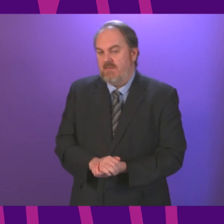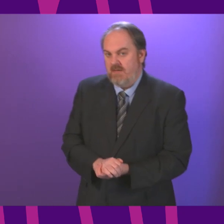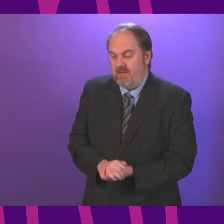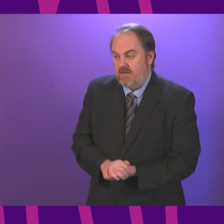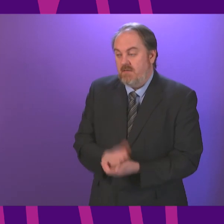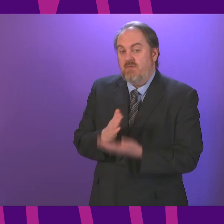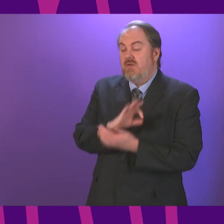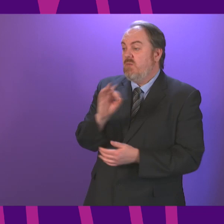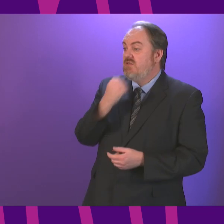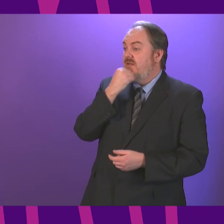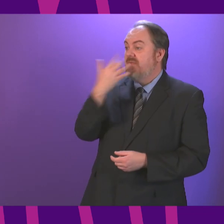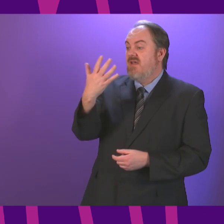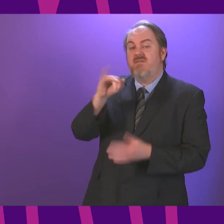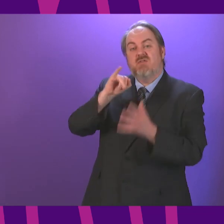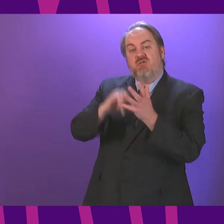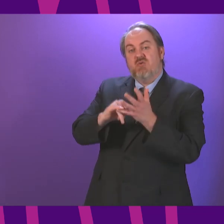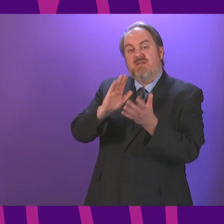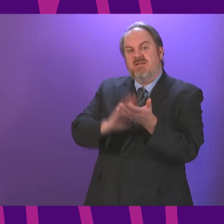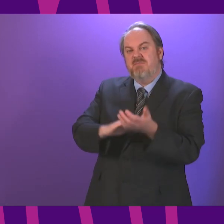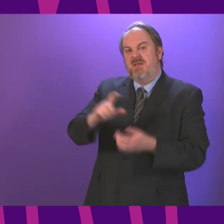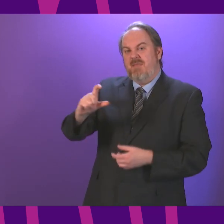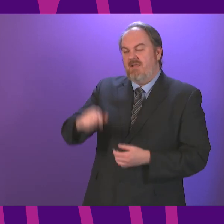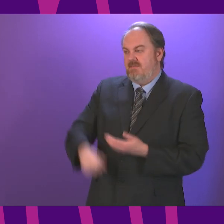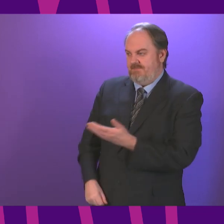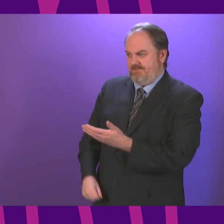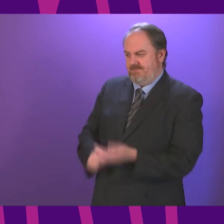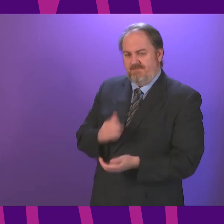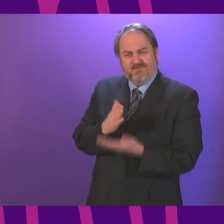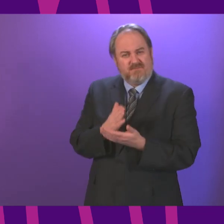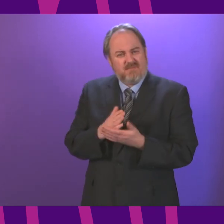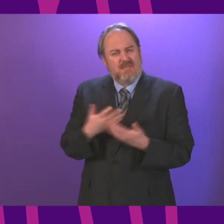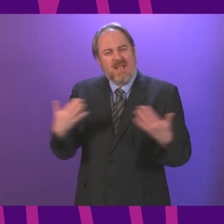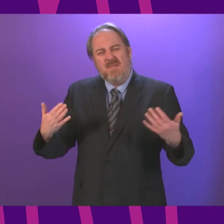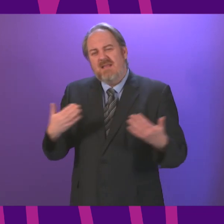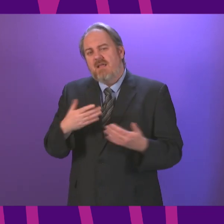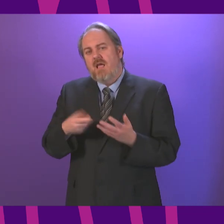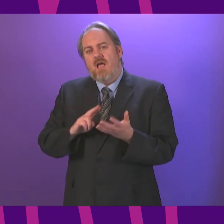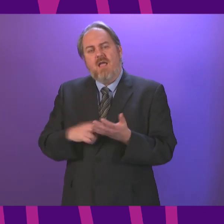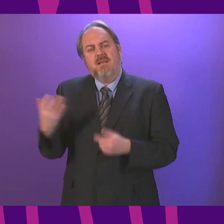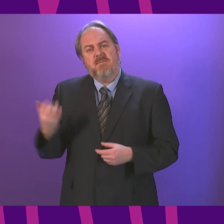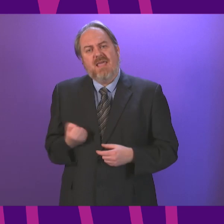Stuart McMillan (Greenock and Inverclyde) (SNP): To ask the First Minister how many unpaid carers have been vaccinated to date. (S5F-04925)